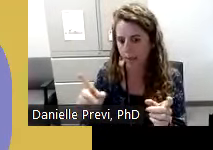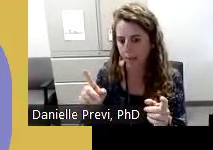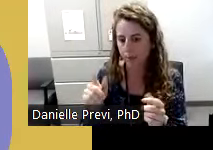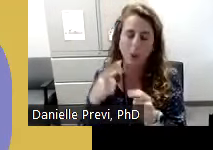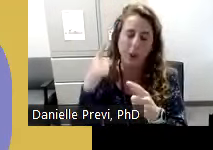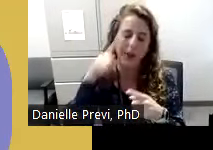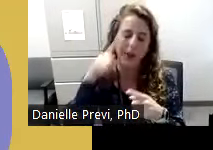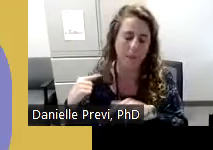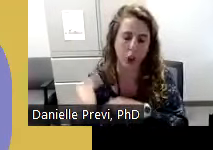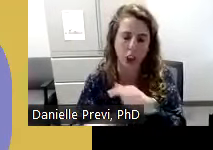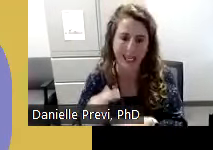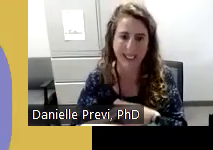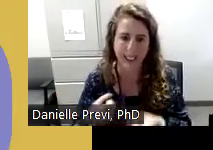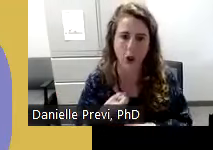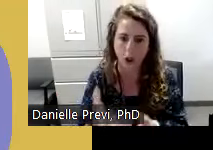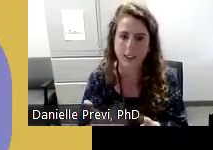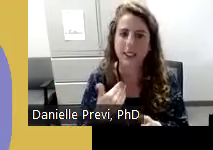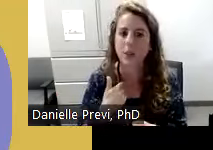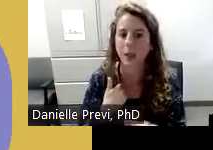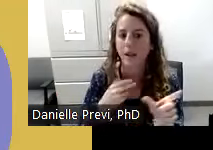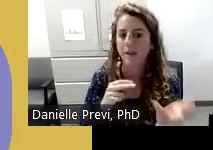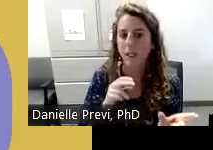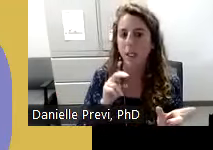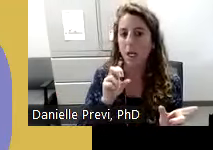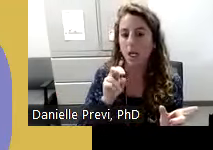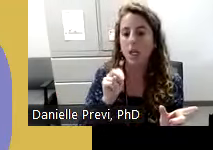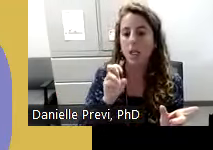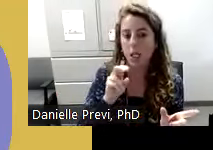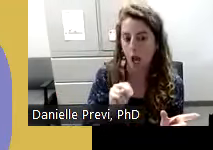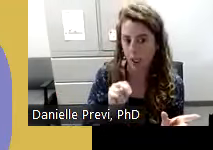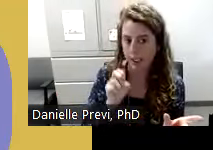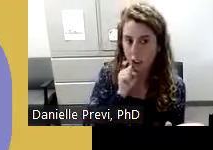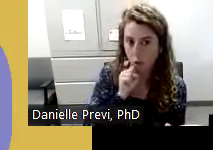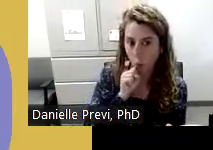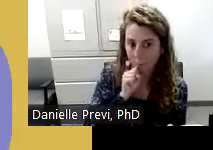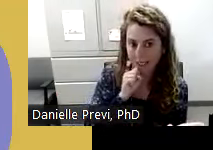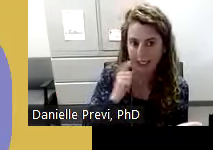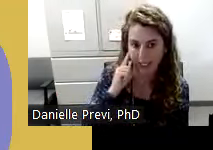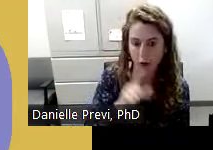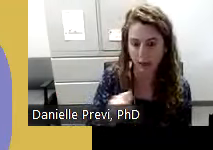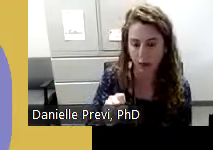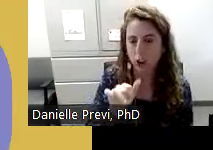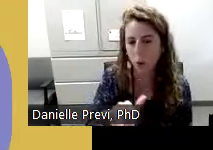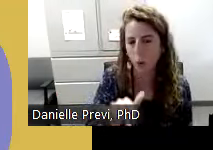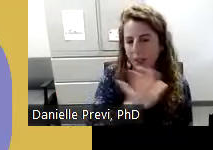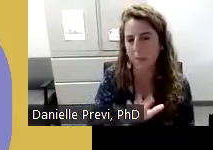and we typically categorize this as genetic causes, okay. Non-syndromic,